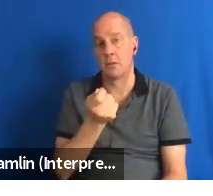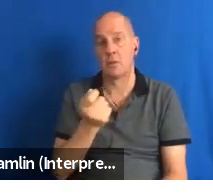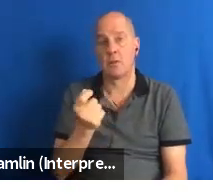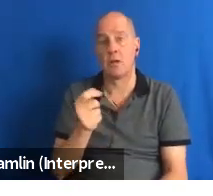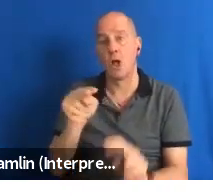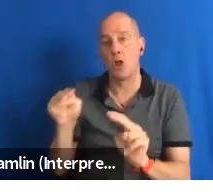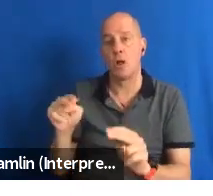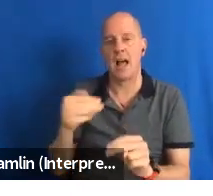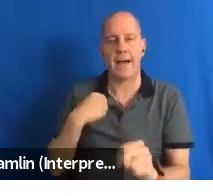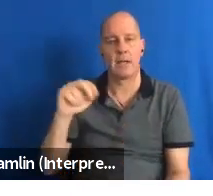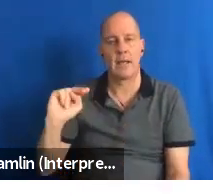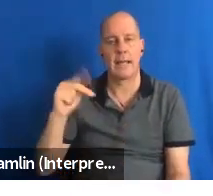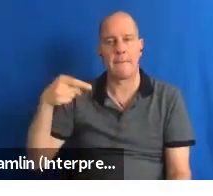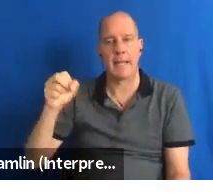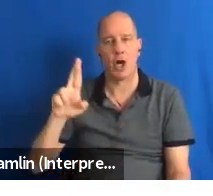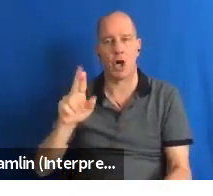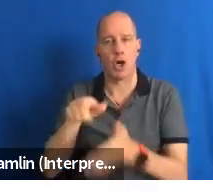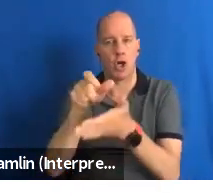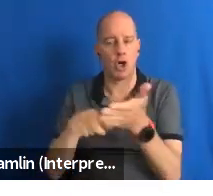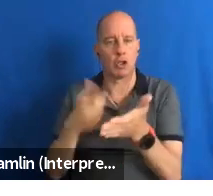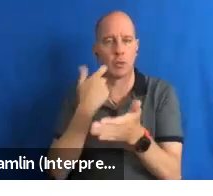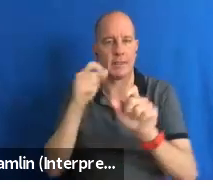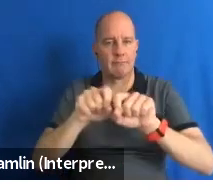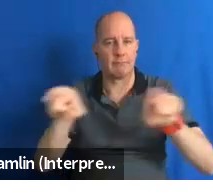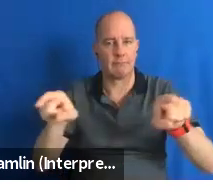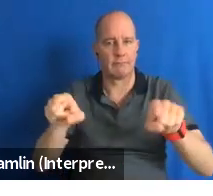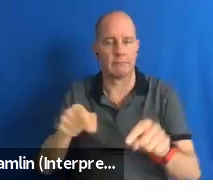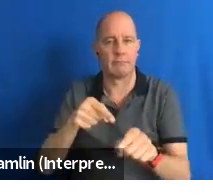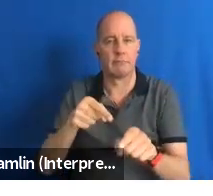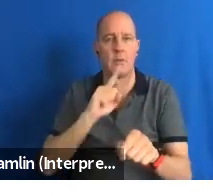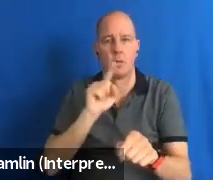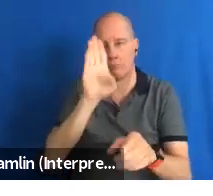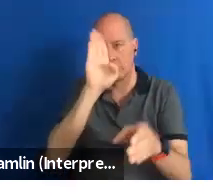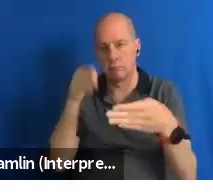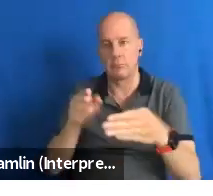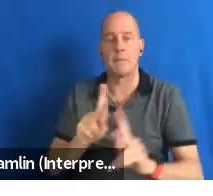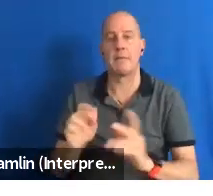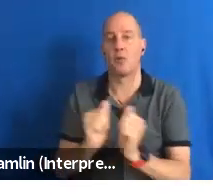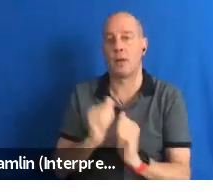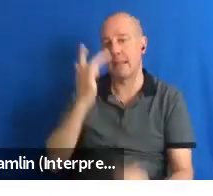article that came out recently, specific to people with intellectual disabilities in group homes